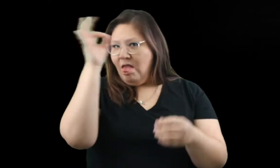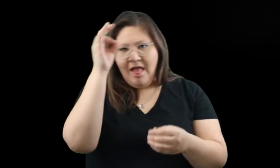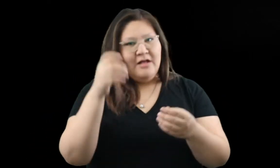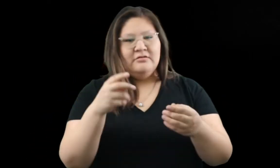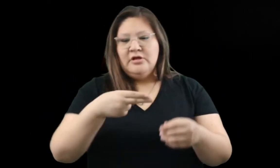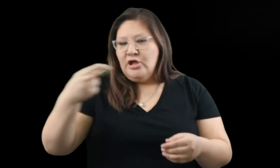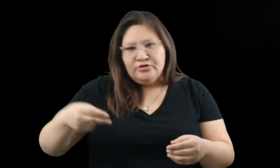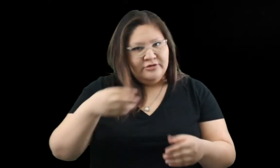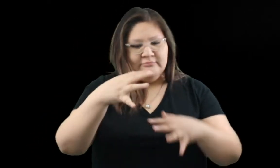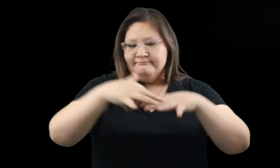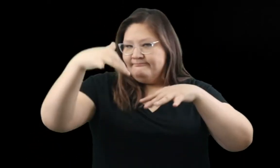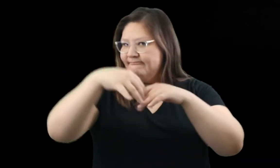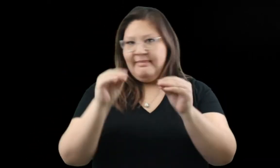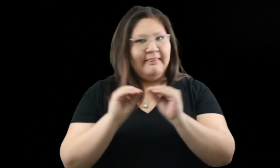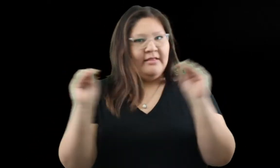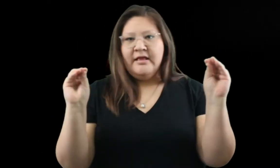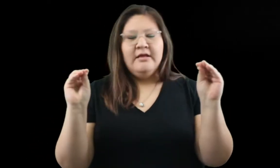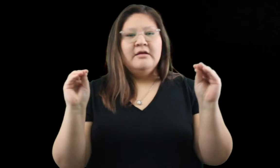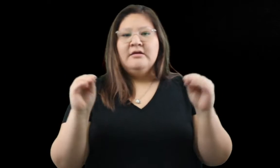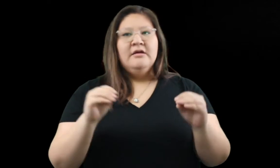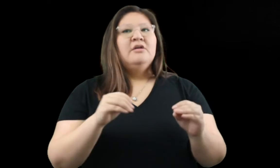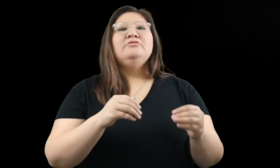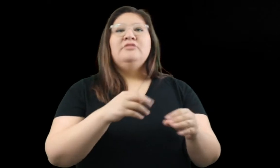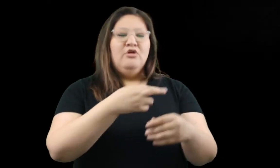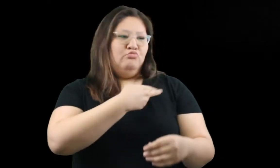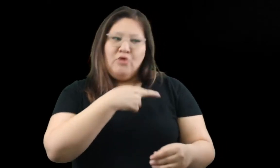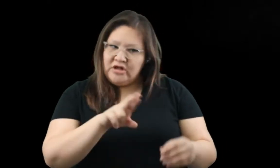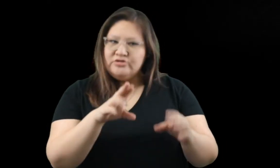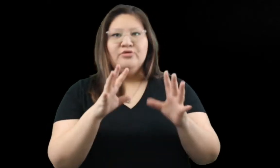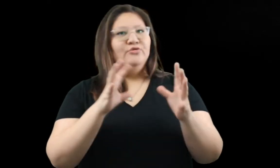I didn't know anything about my Nation's cultures or history.